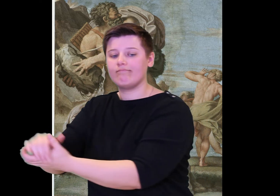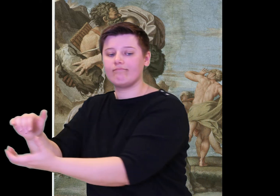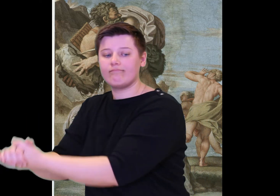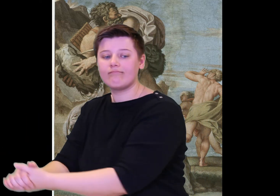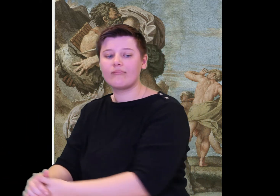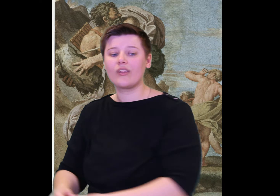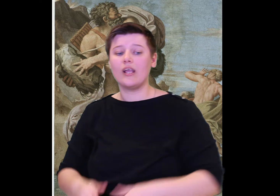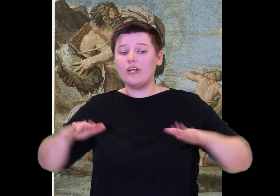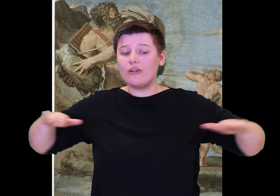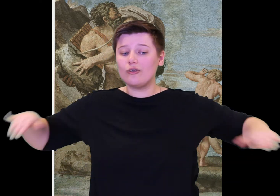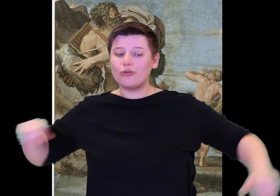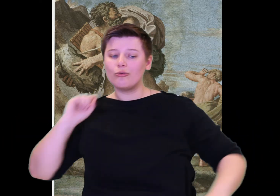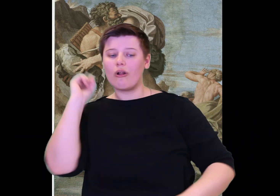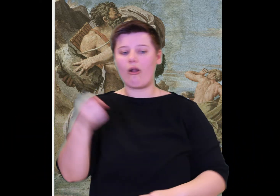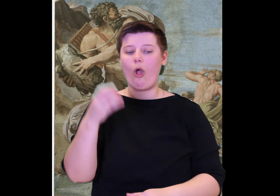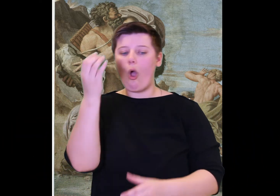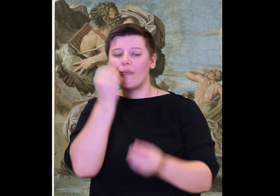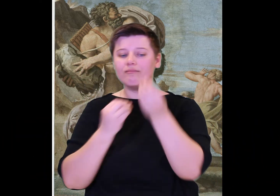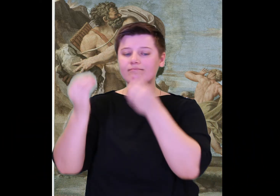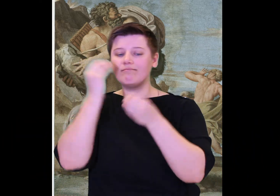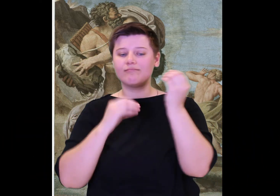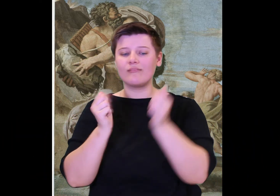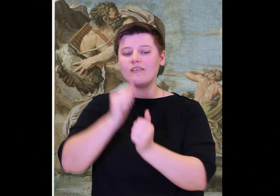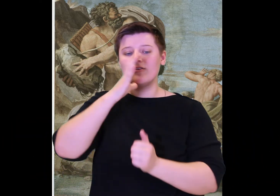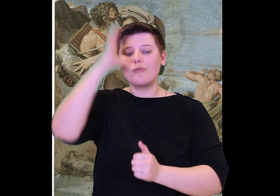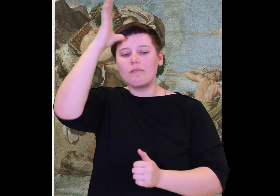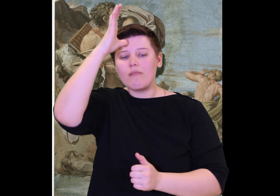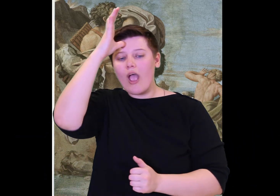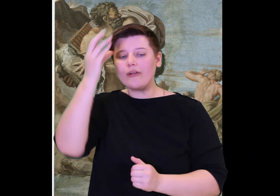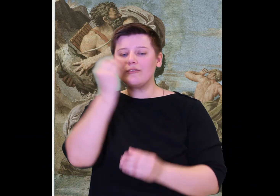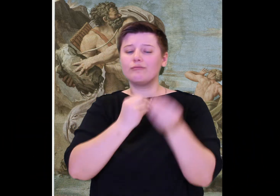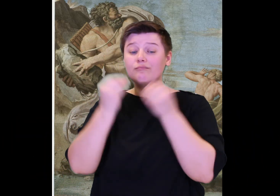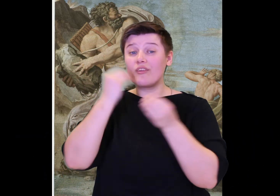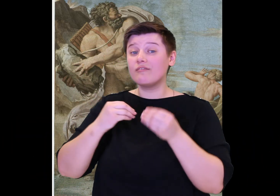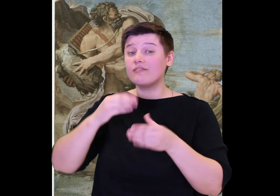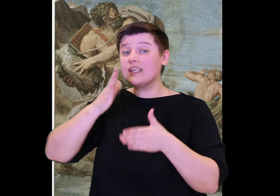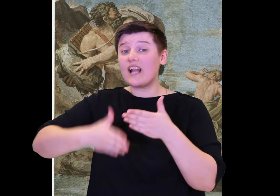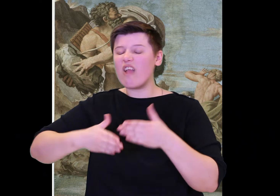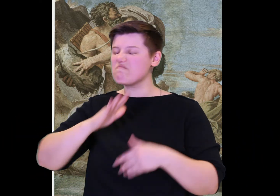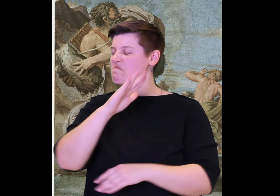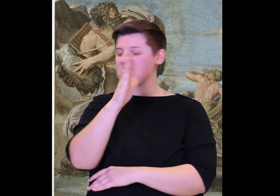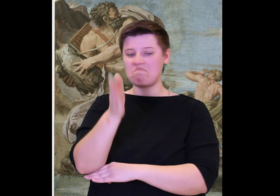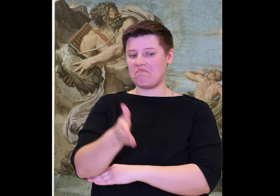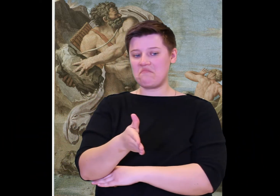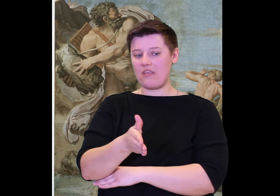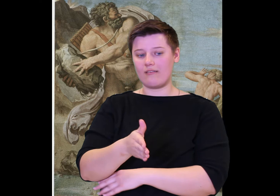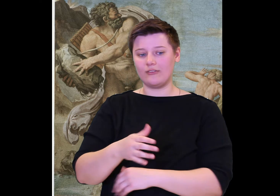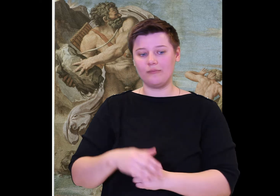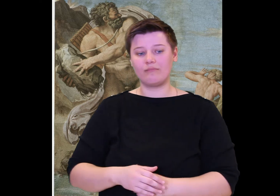Quickly they obeyed, sat at the rowing benches, all in order, and struck the gray